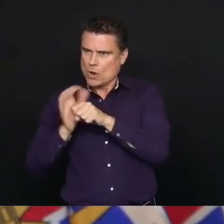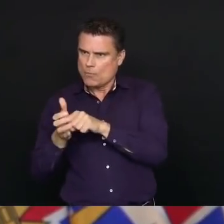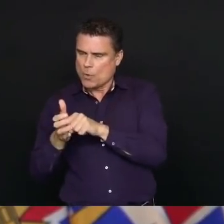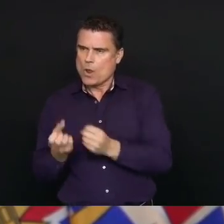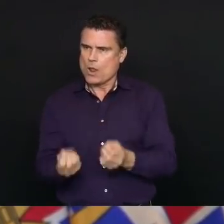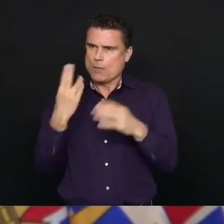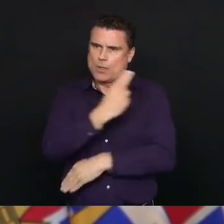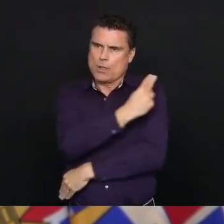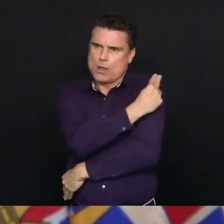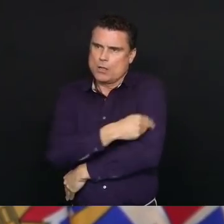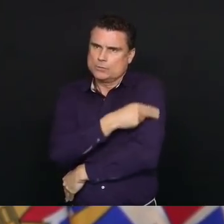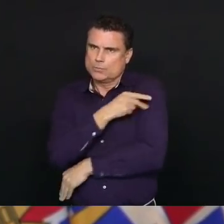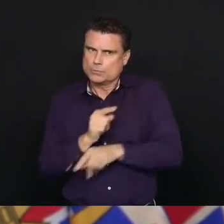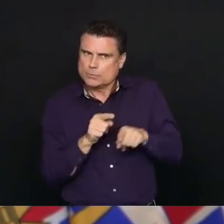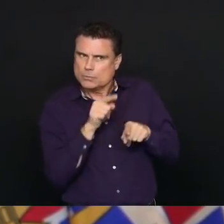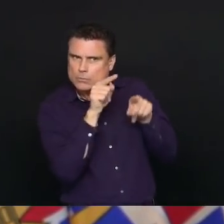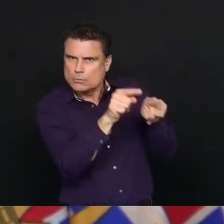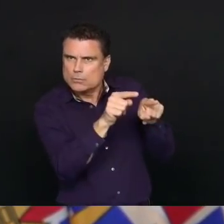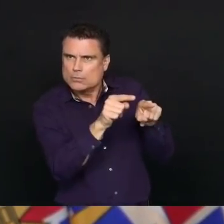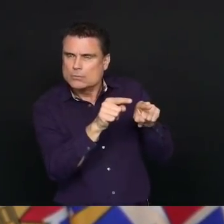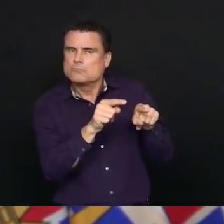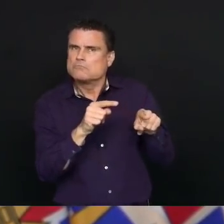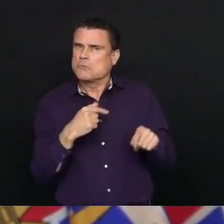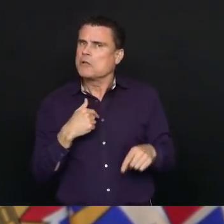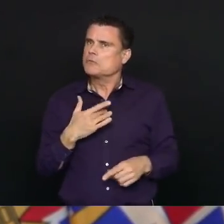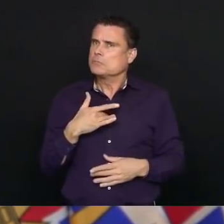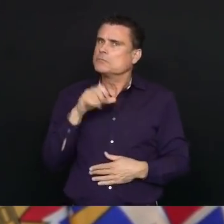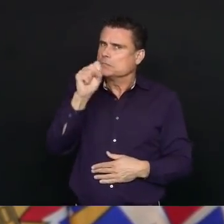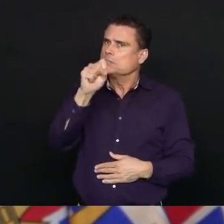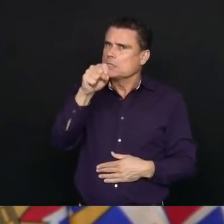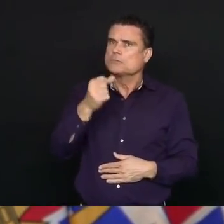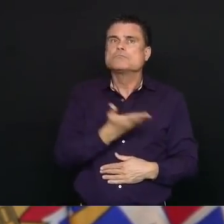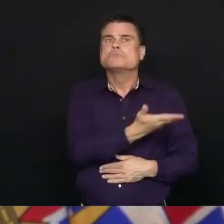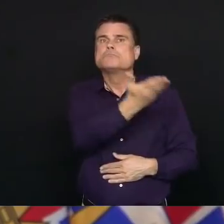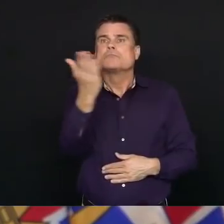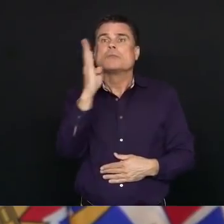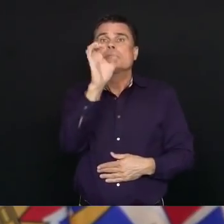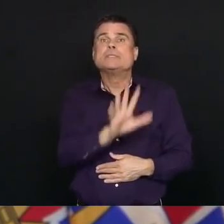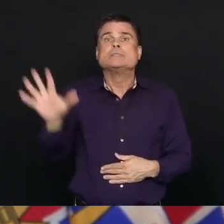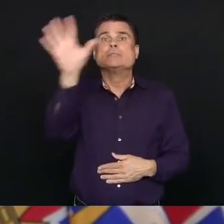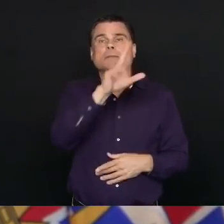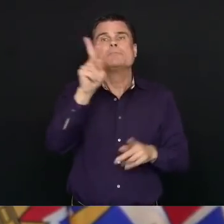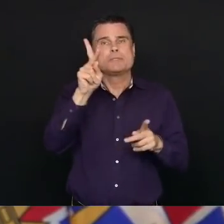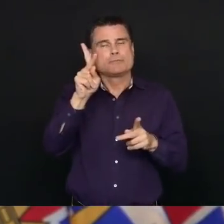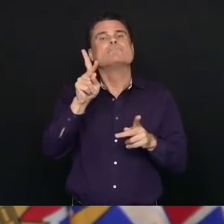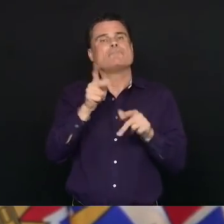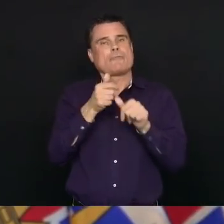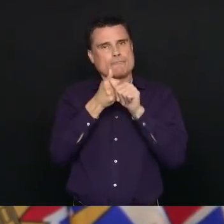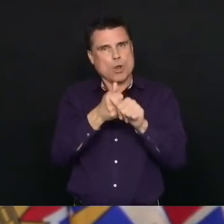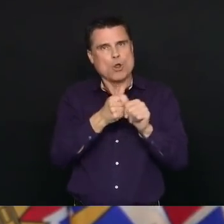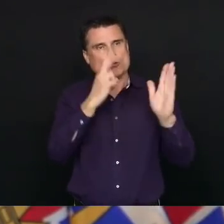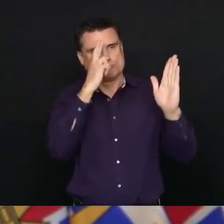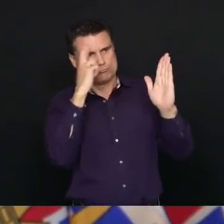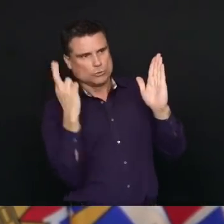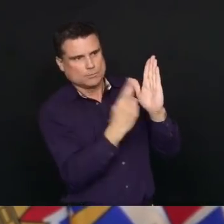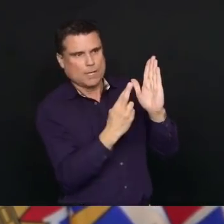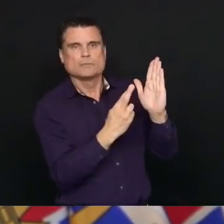people in hospital. It tells me that people are doing what we have asked them to do. No more time is important to do that